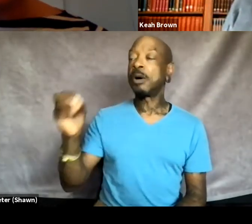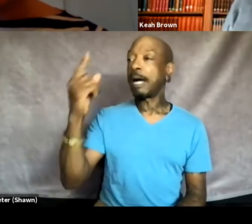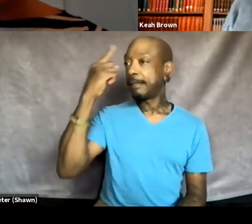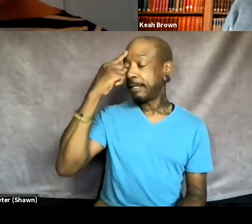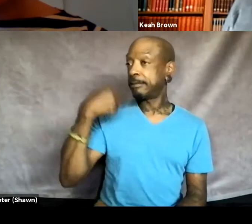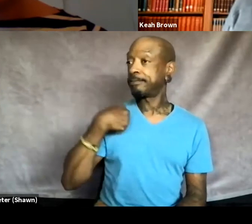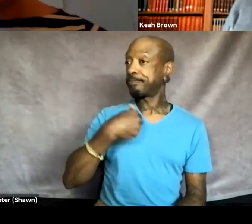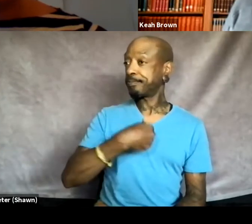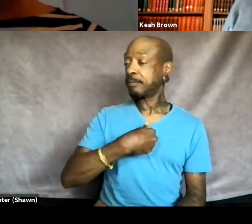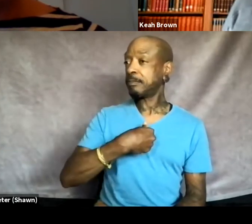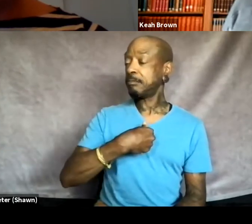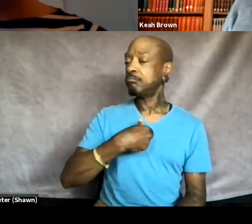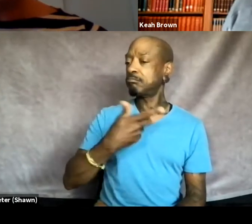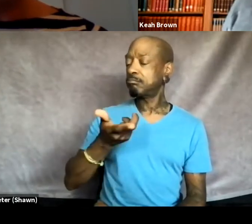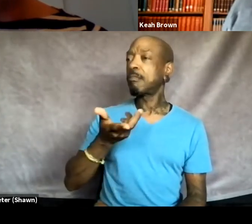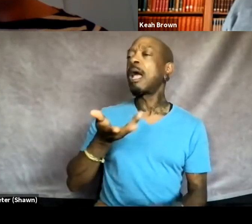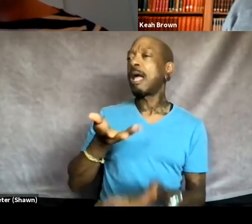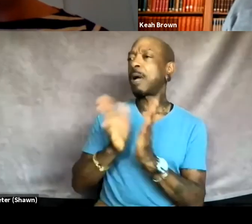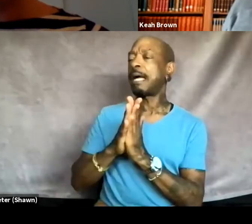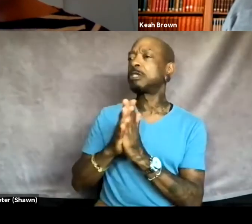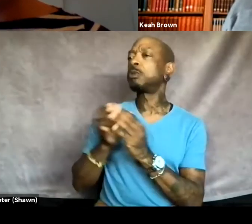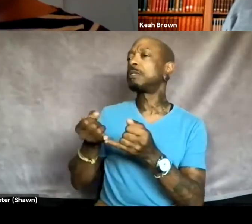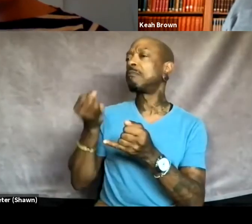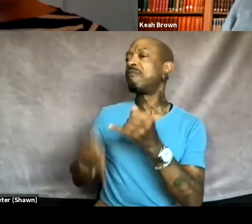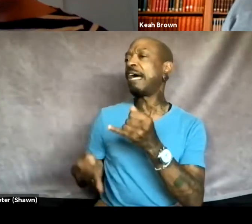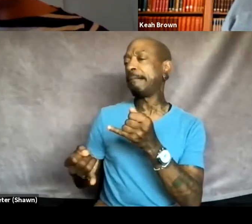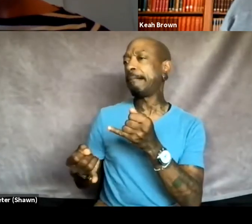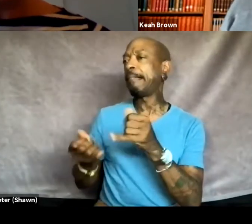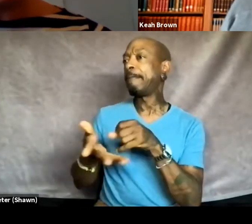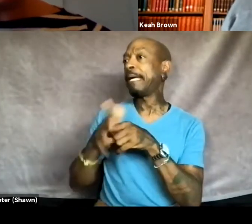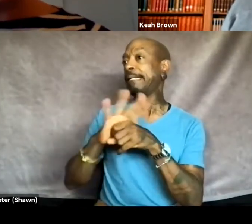Nicole Redding (she/her): I'll ask you just a final kind of pandemic related question